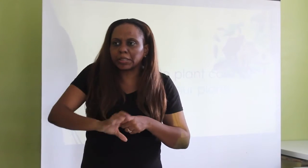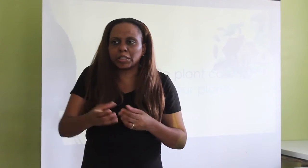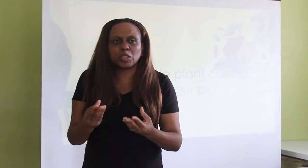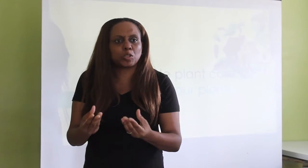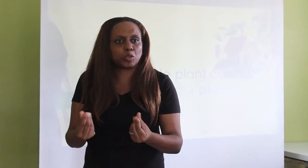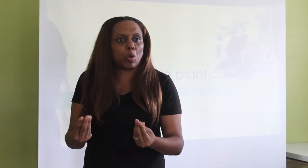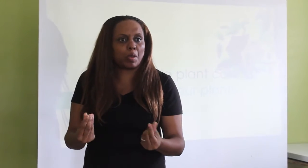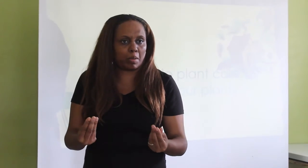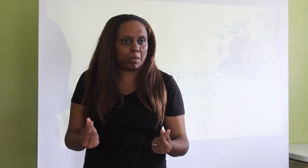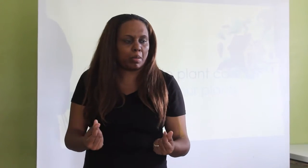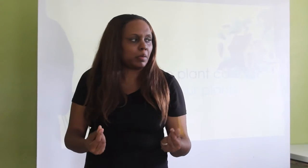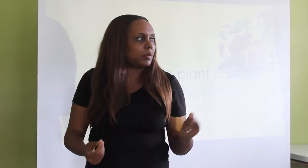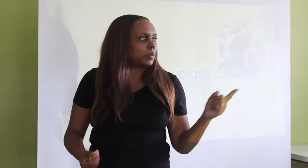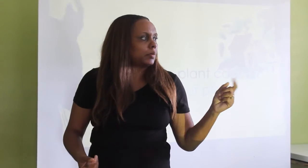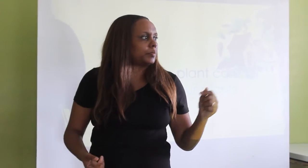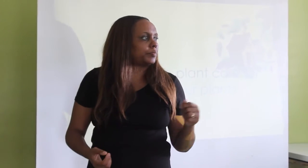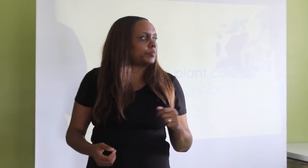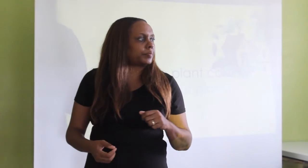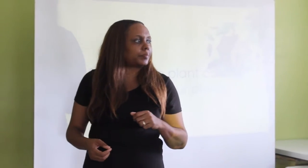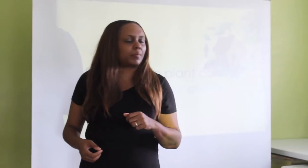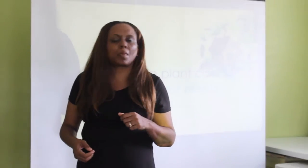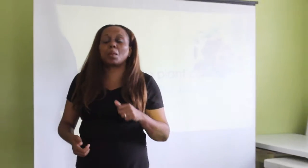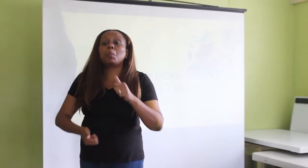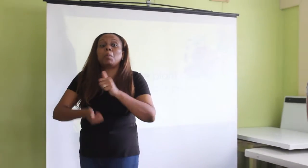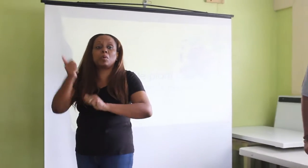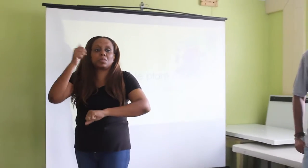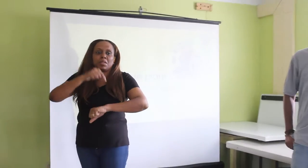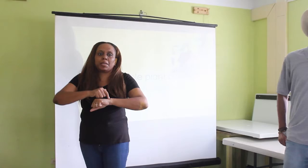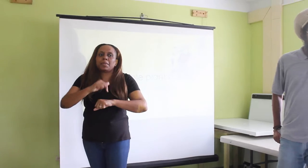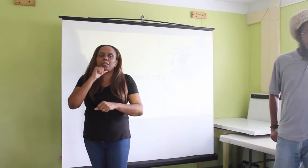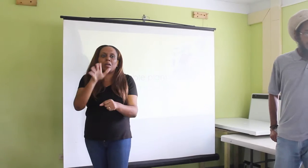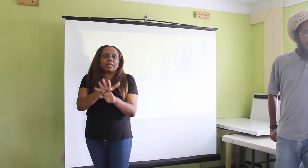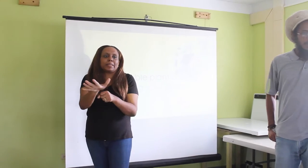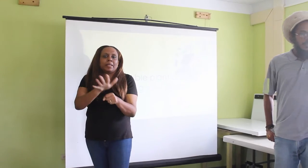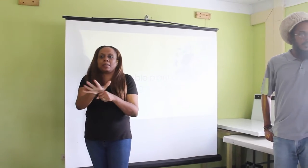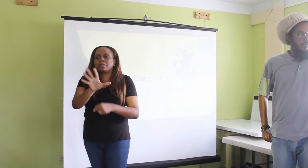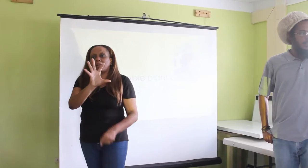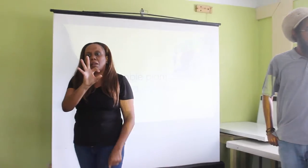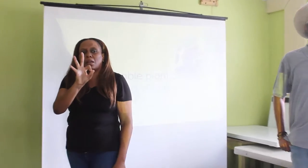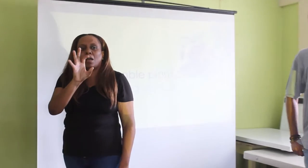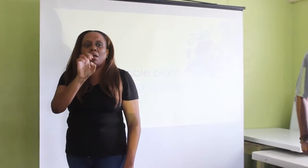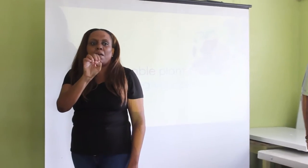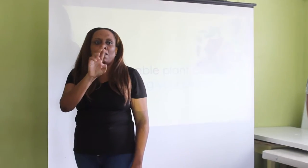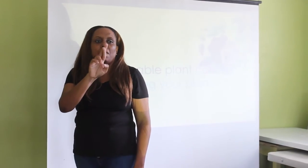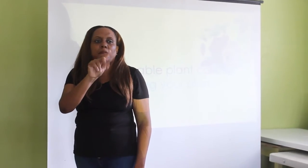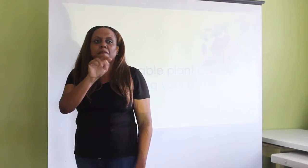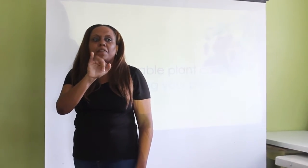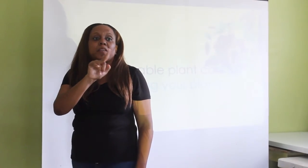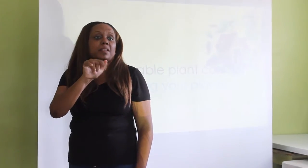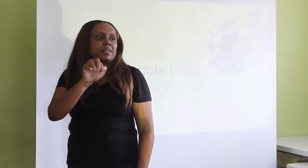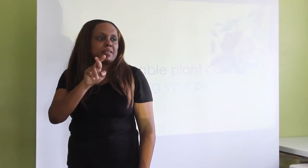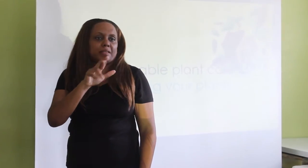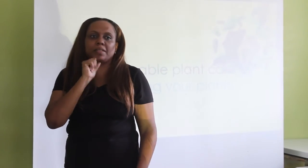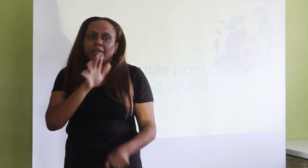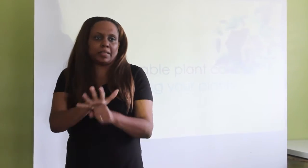in most cases is a lack of fertilizer that affects people in most cases right being